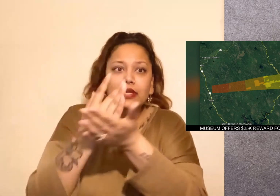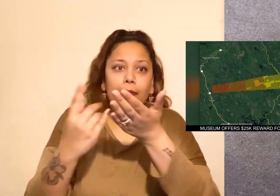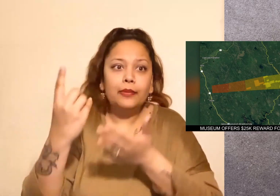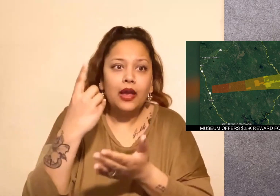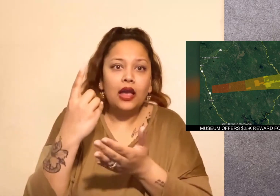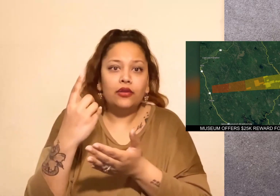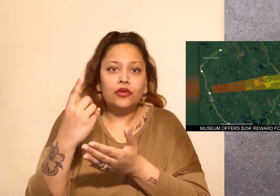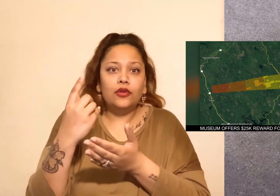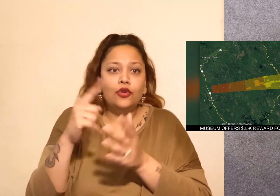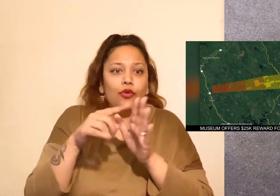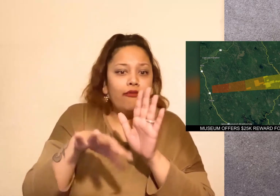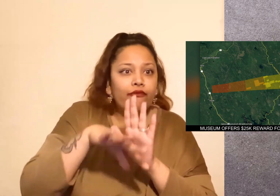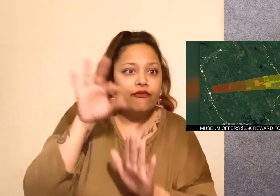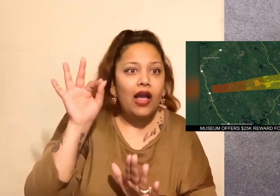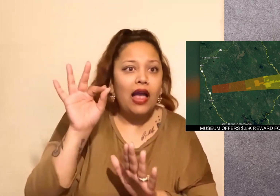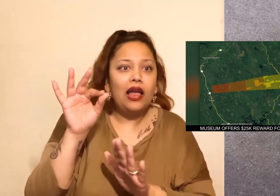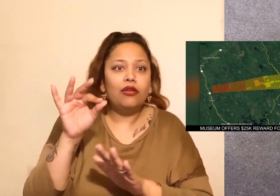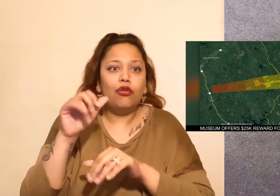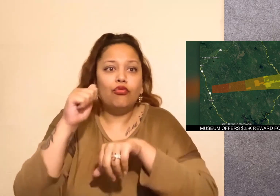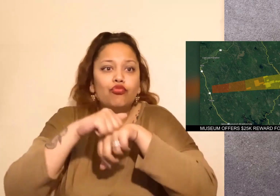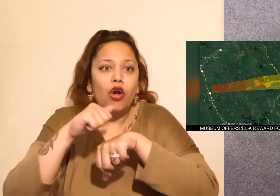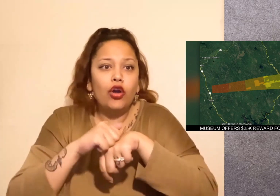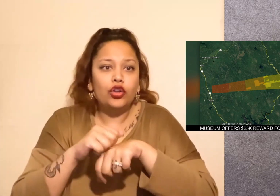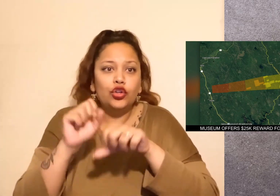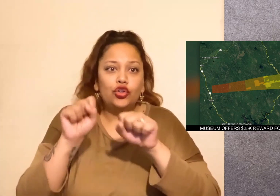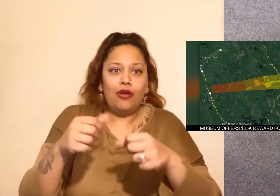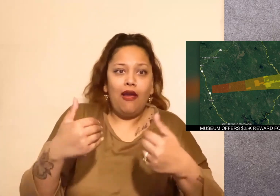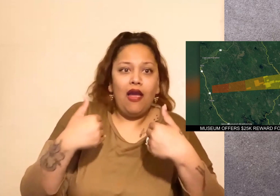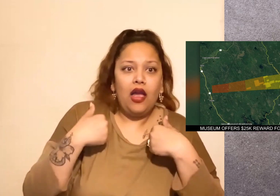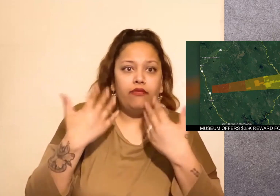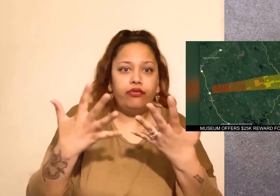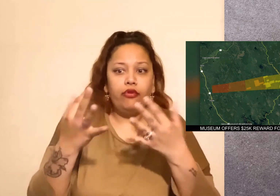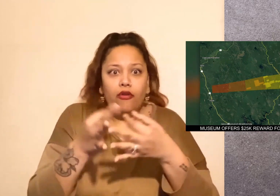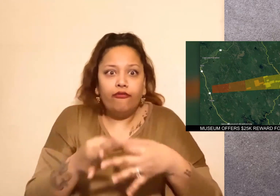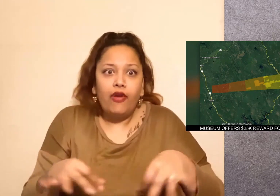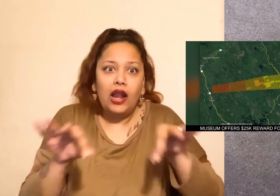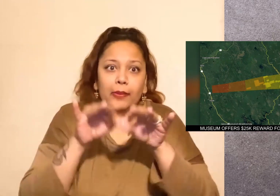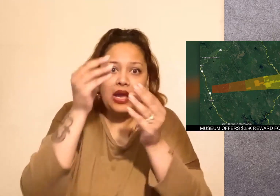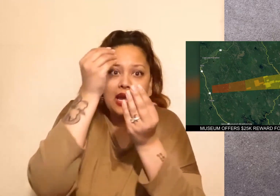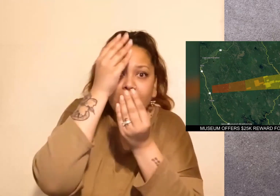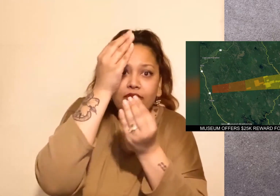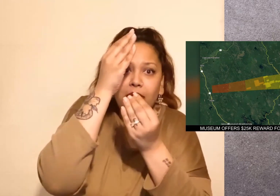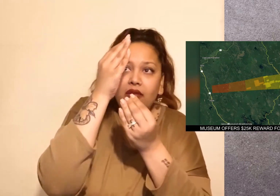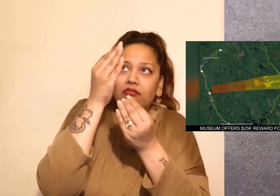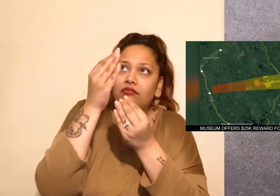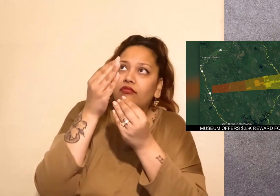someone find the rock which could contain valuable information about the solar system